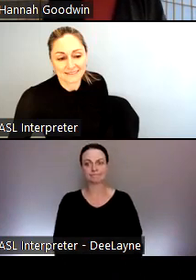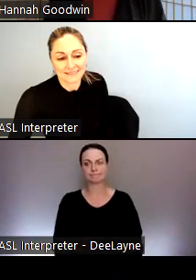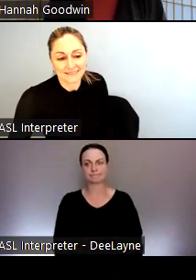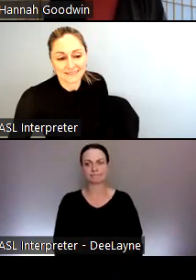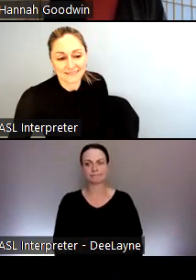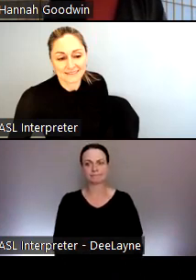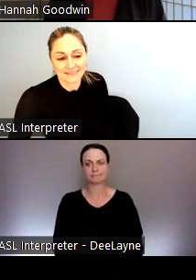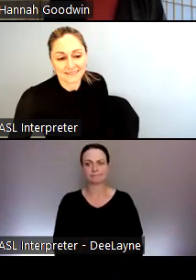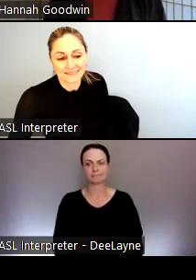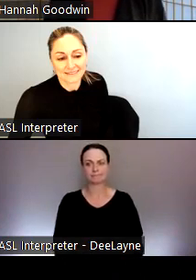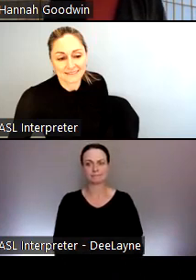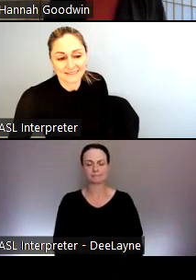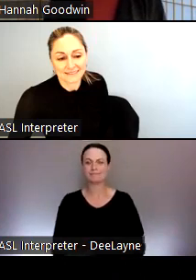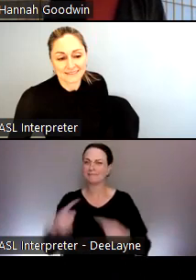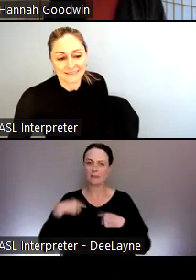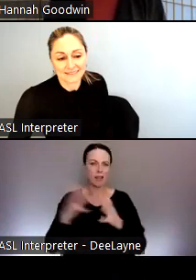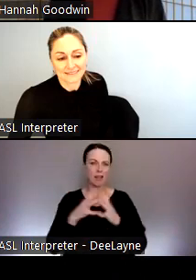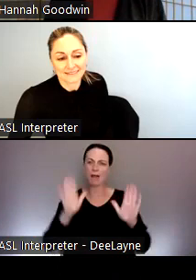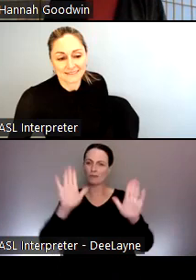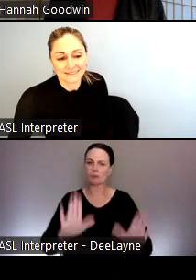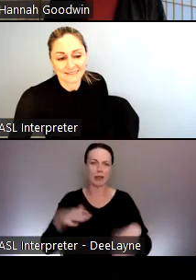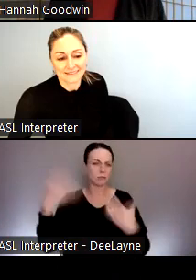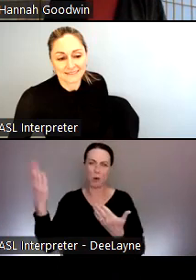There have been a lot of great proposals written.